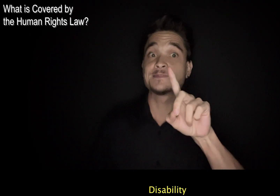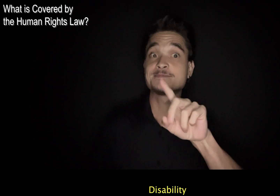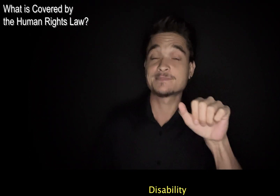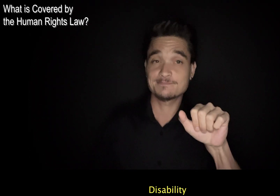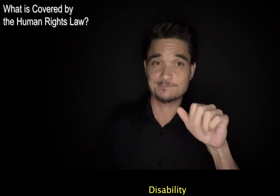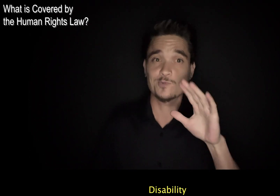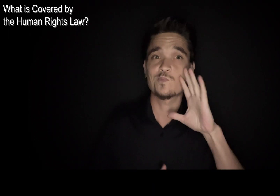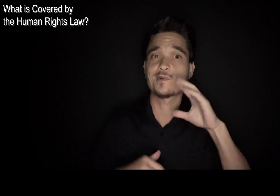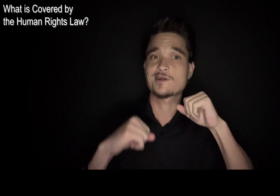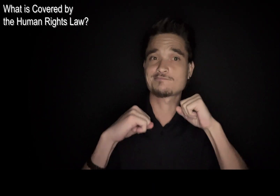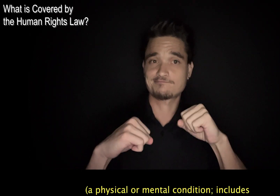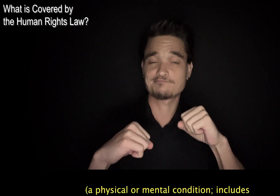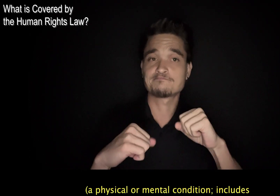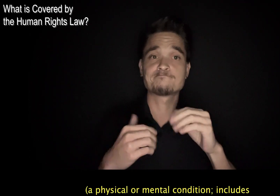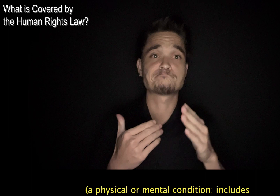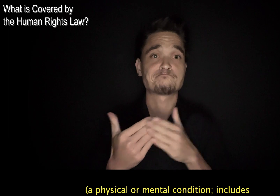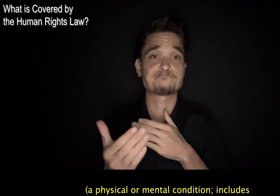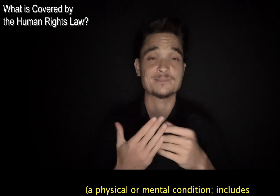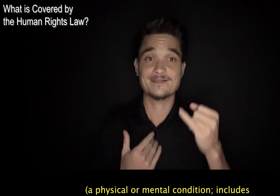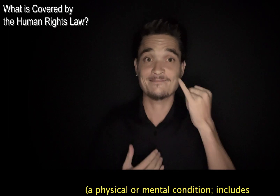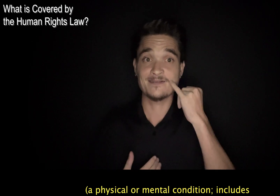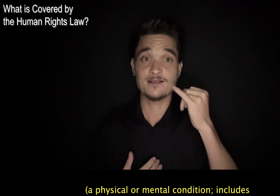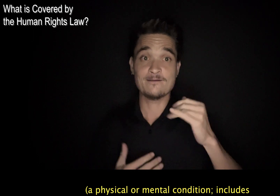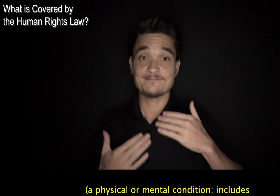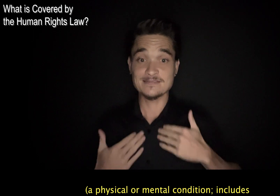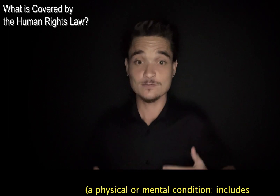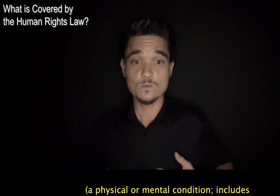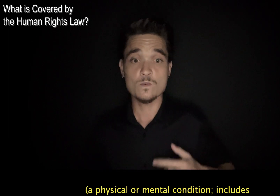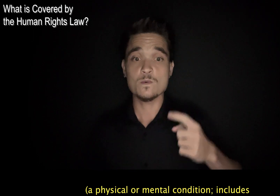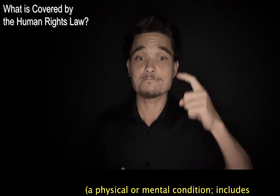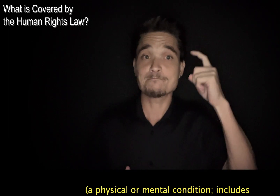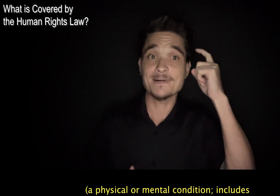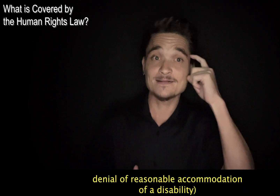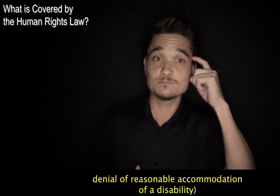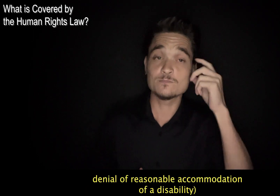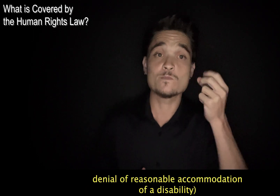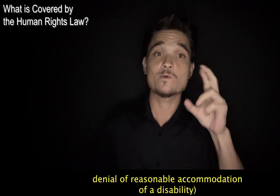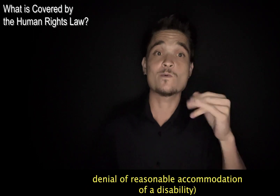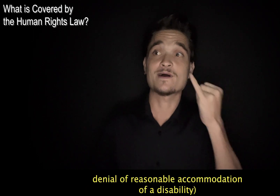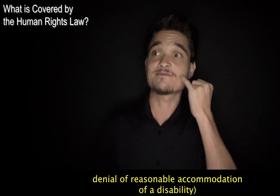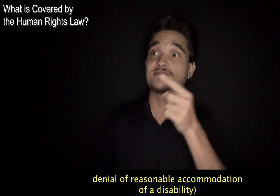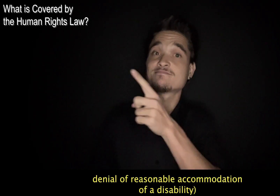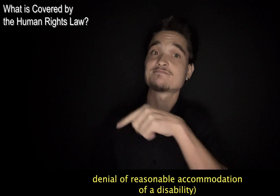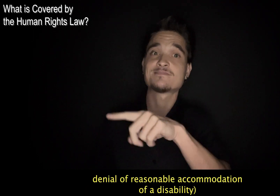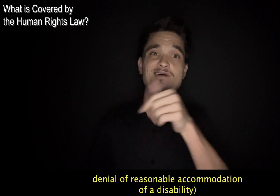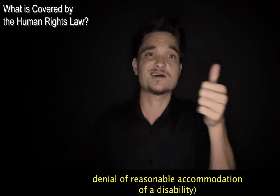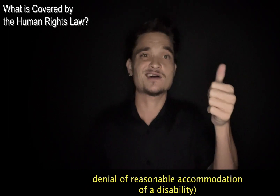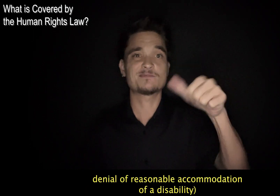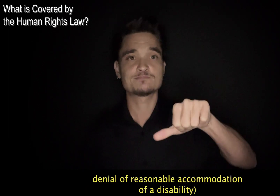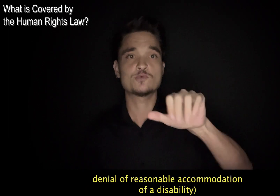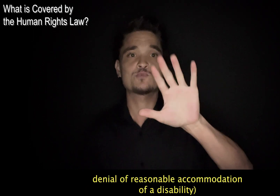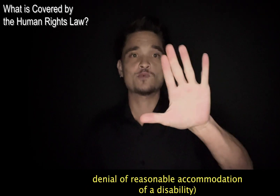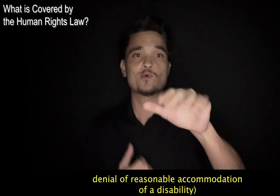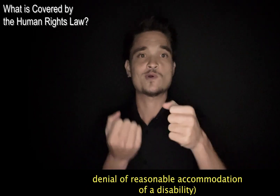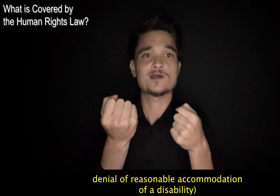Disability (a physical or mental condition; includes denial of reasonable accommodation of a disability)